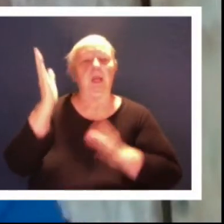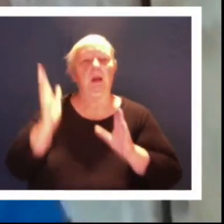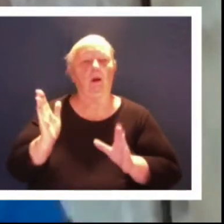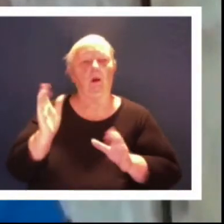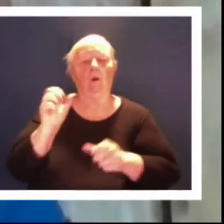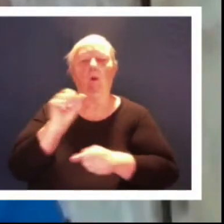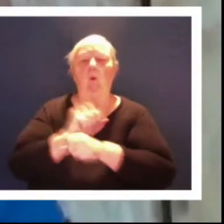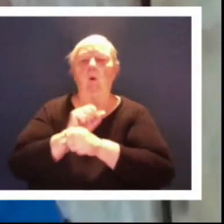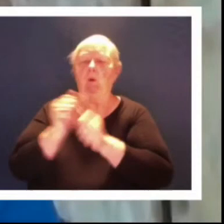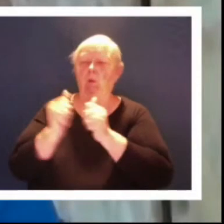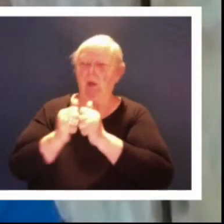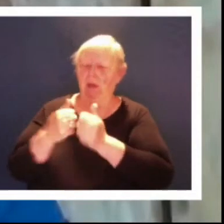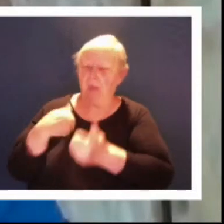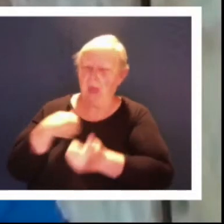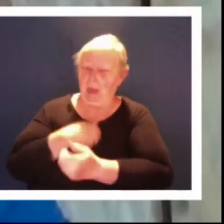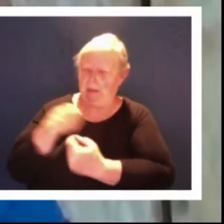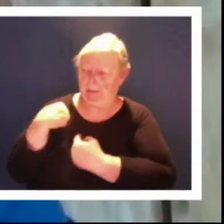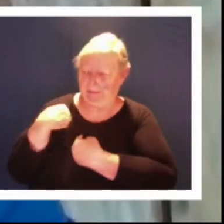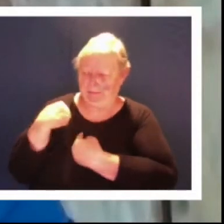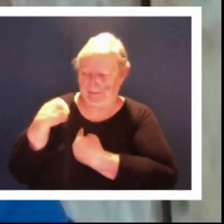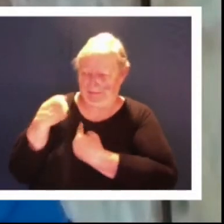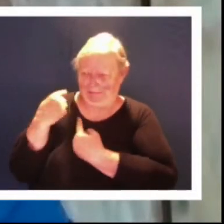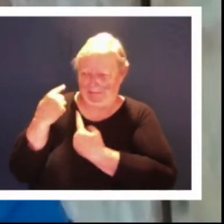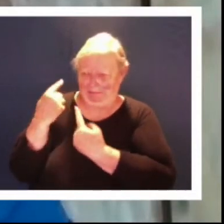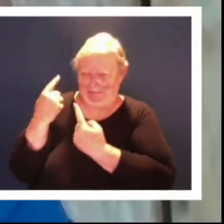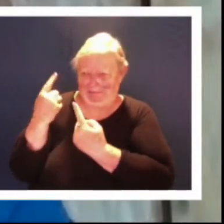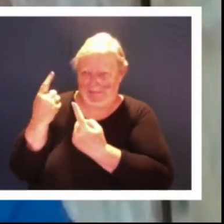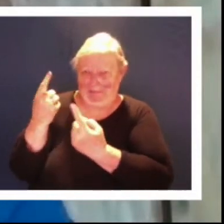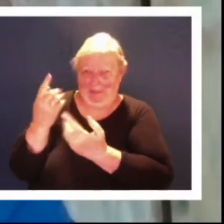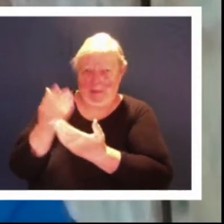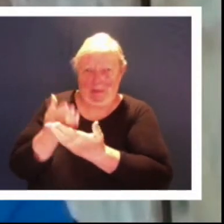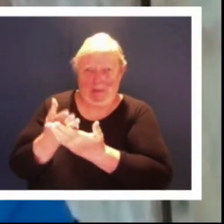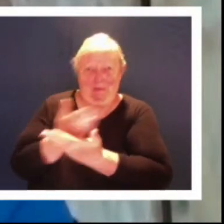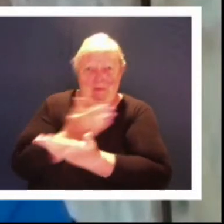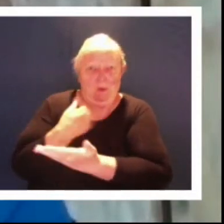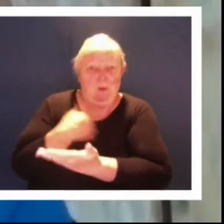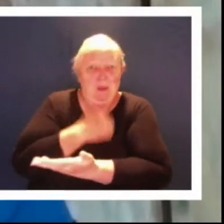and since even before we knew about COVID-19